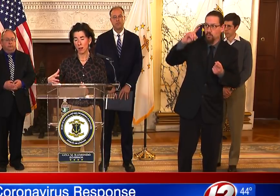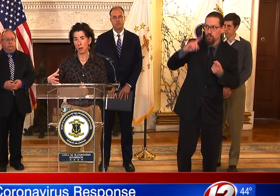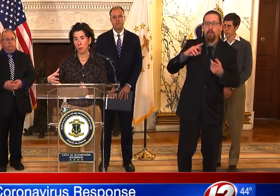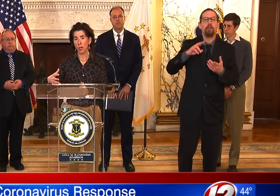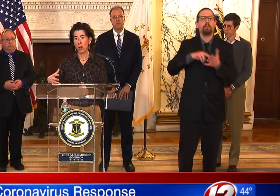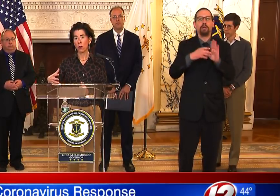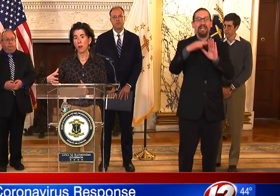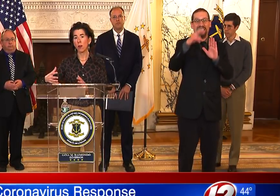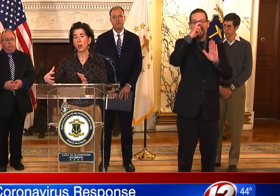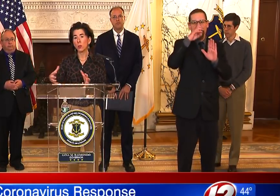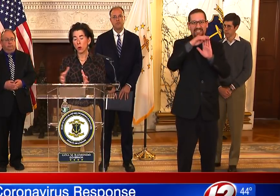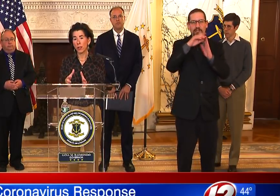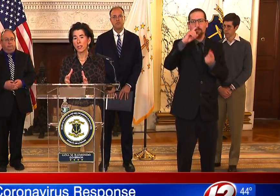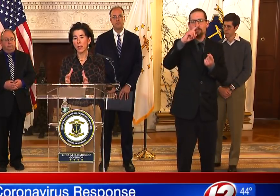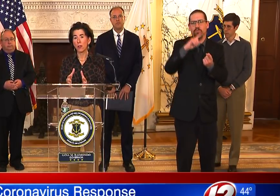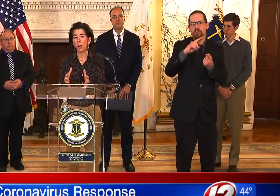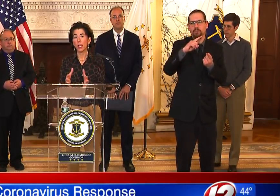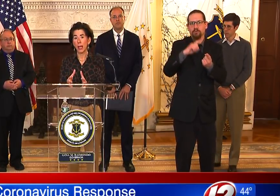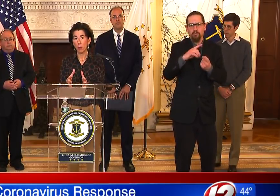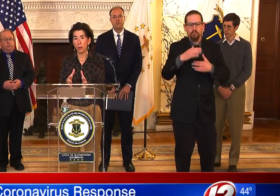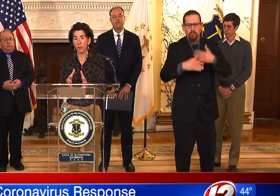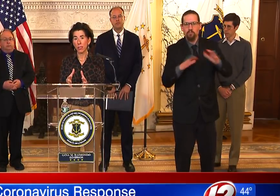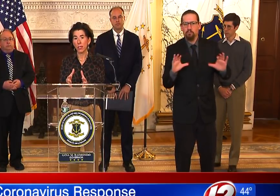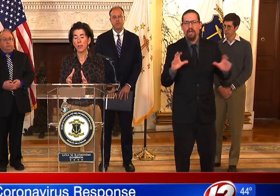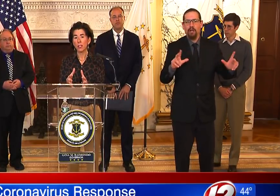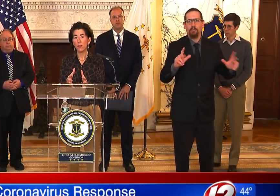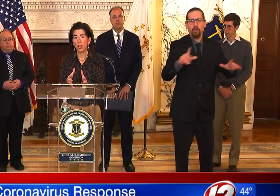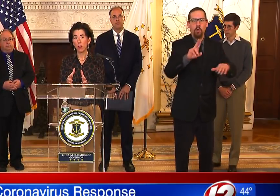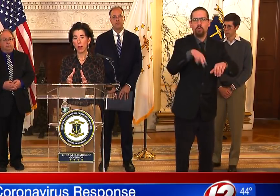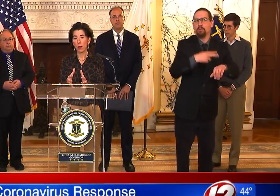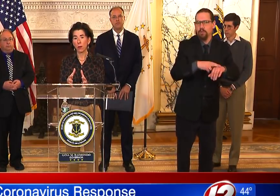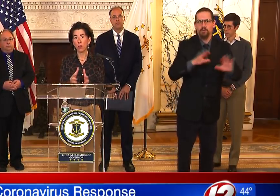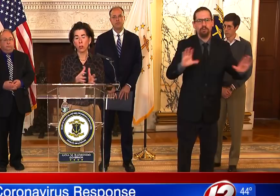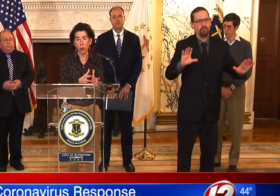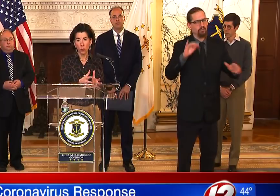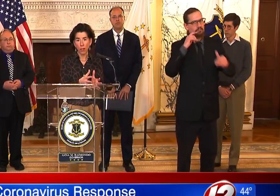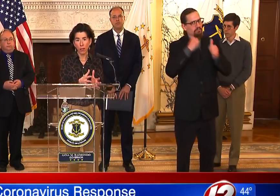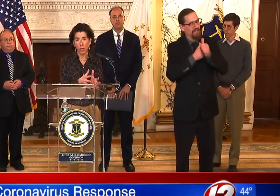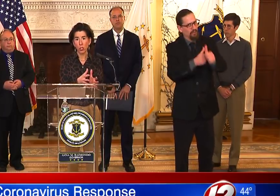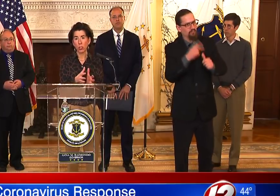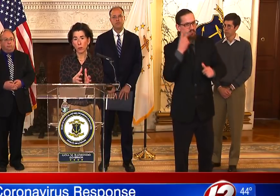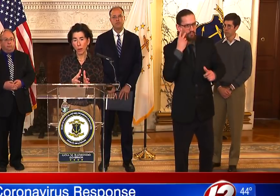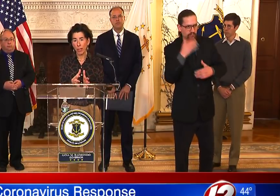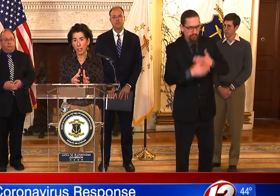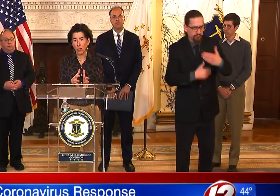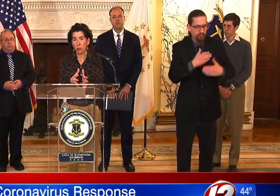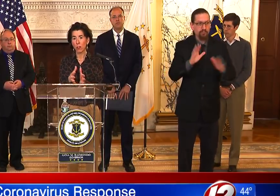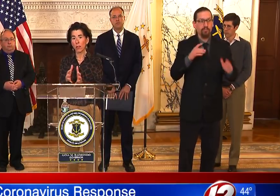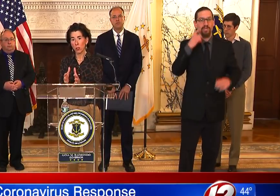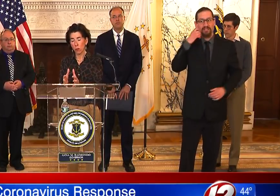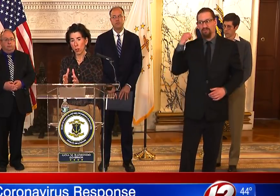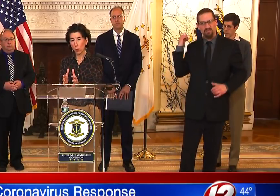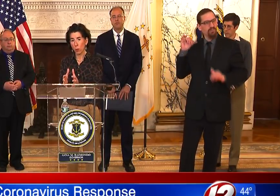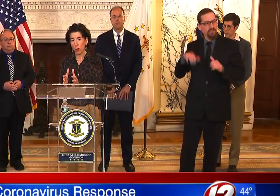JUST TO START YOU ALL THINKING THE PLEDGE THAT MANUFACTURERS HAVE MADE IS TO BE GETTING UP WHAT IS TO COME AROUND US